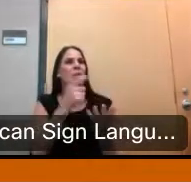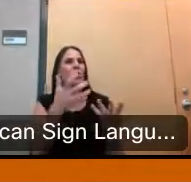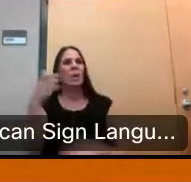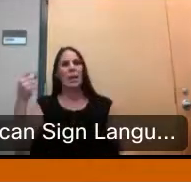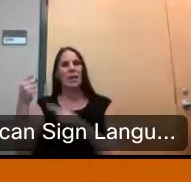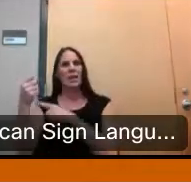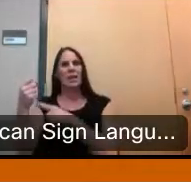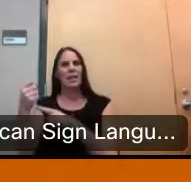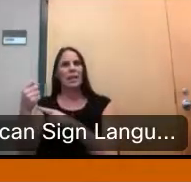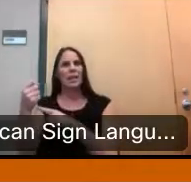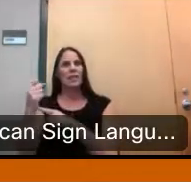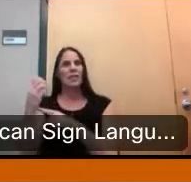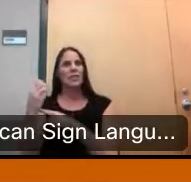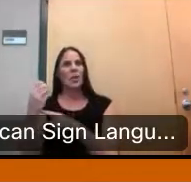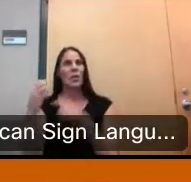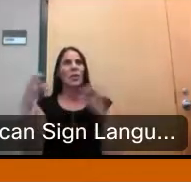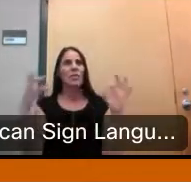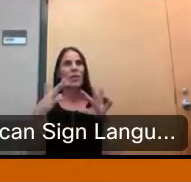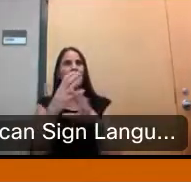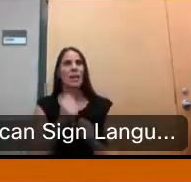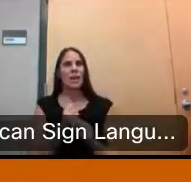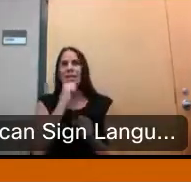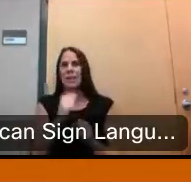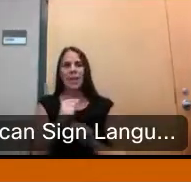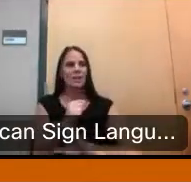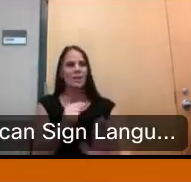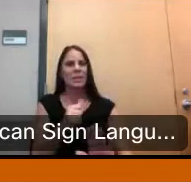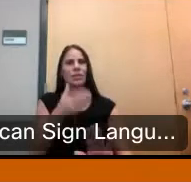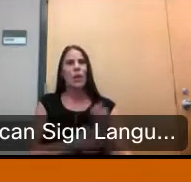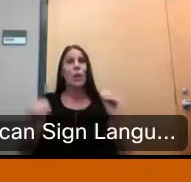was, it's not drink more milk. It is. The absence of milk is terrible.